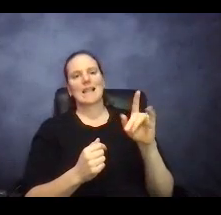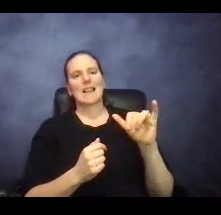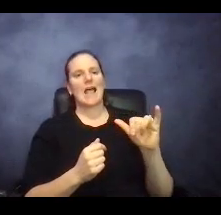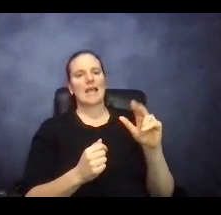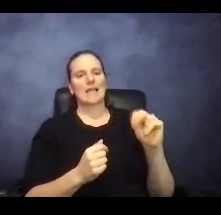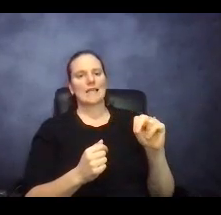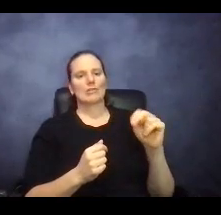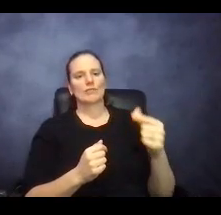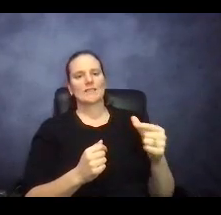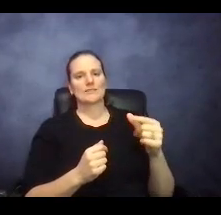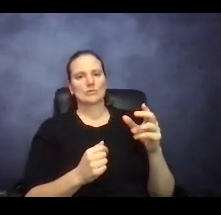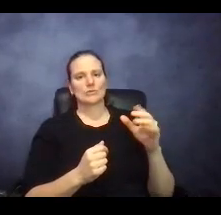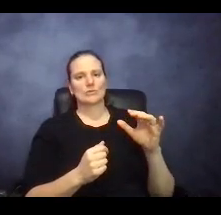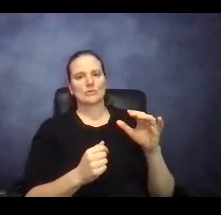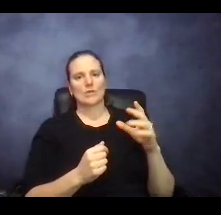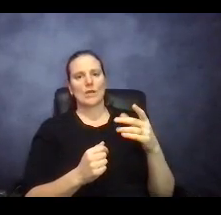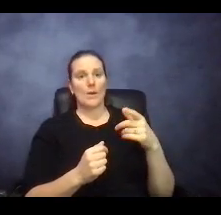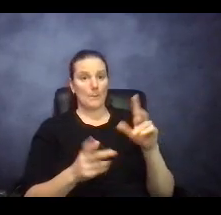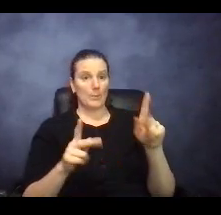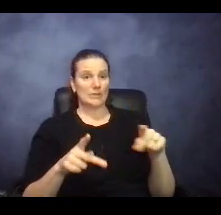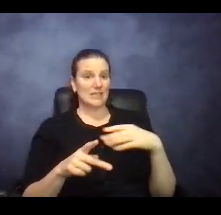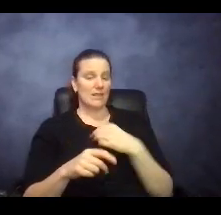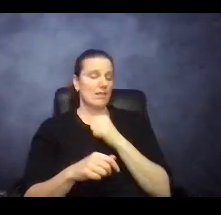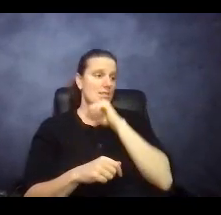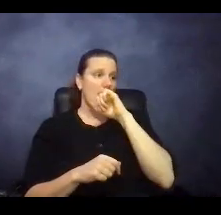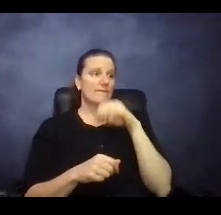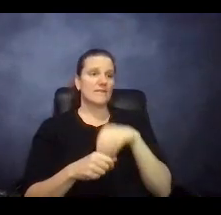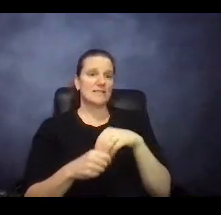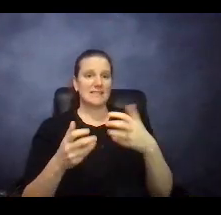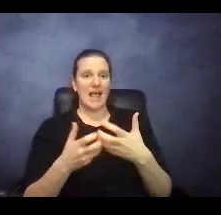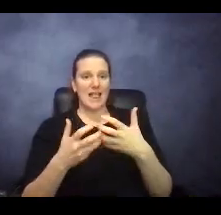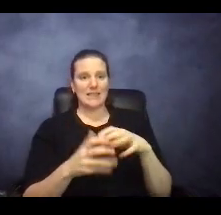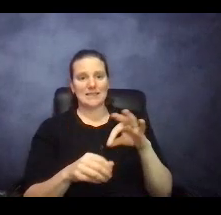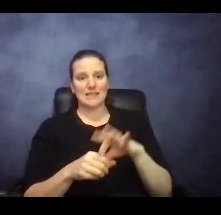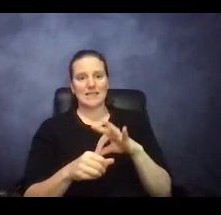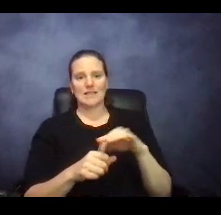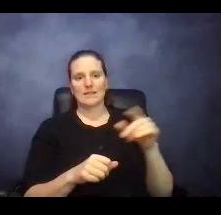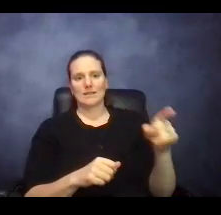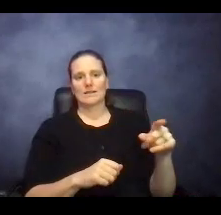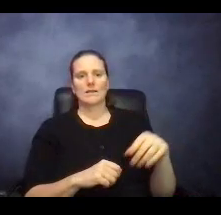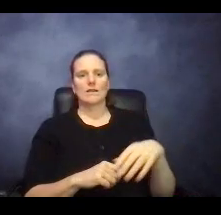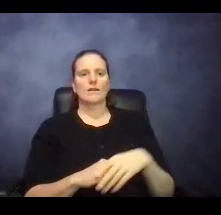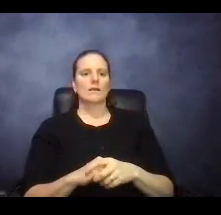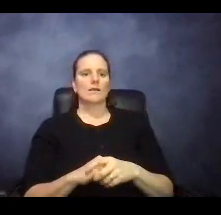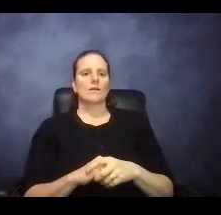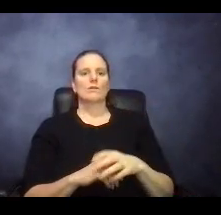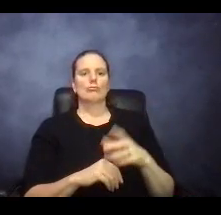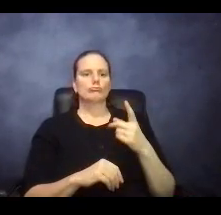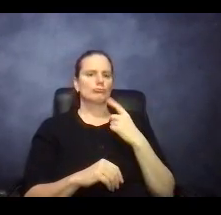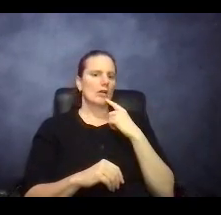This person loves them in salads and teas. Yes. Perfect. So the, the Olympia food co-op actually always has red dandelion greens.